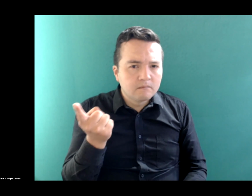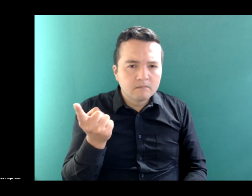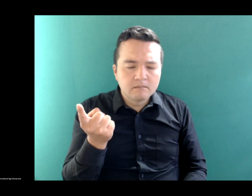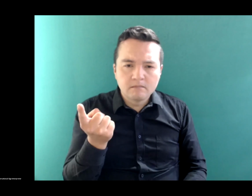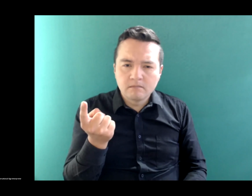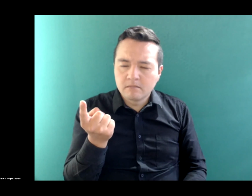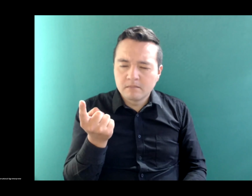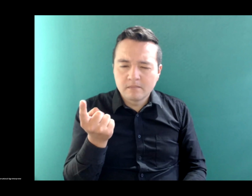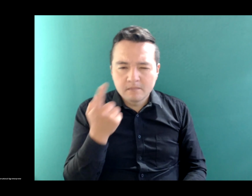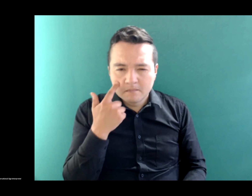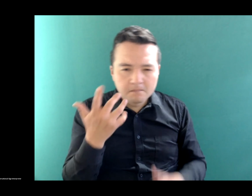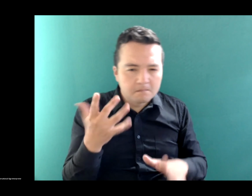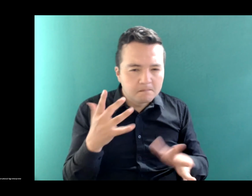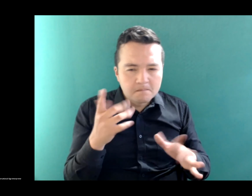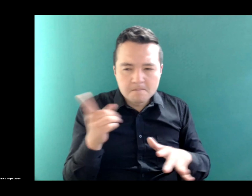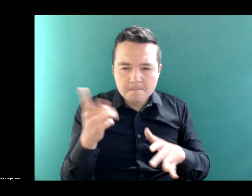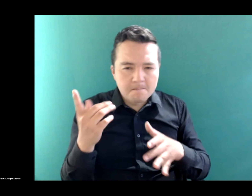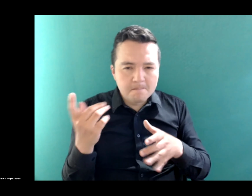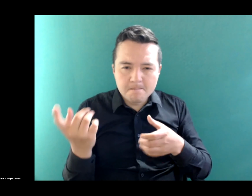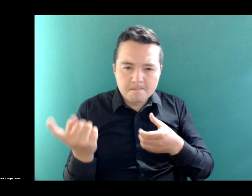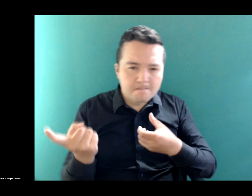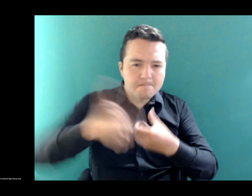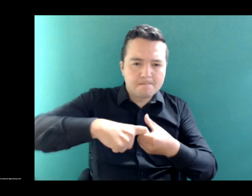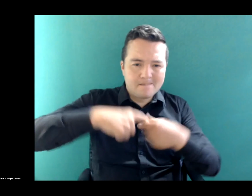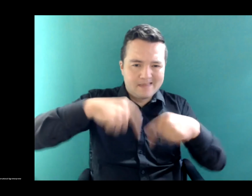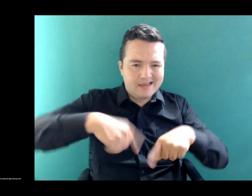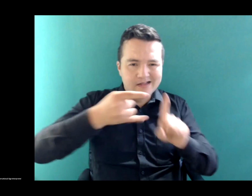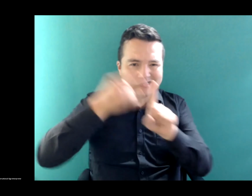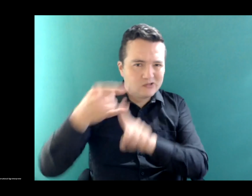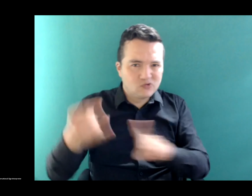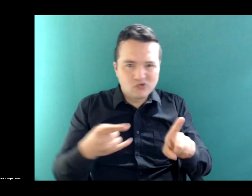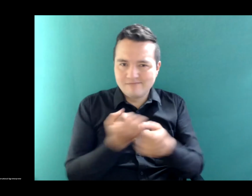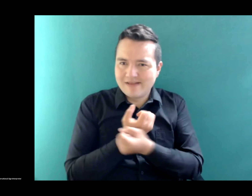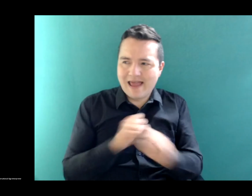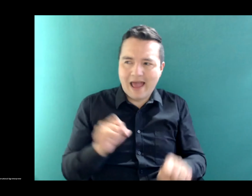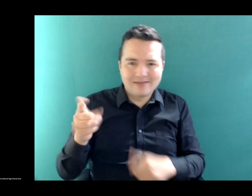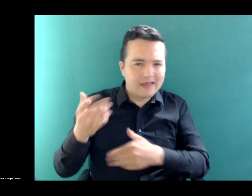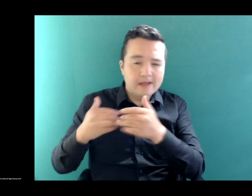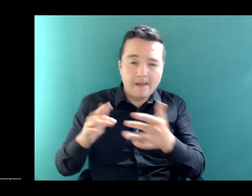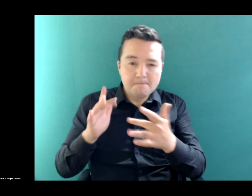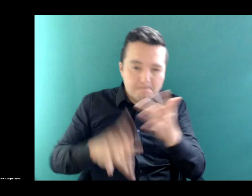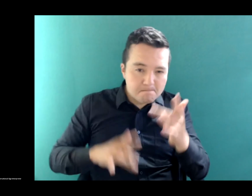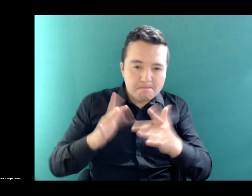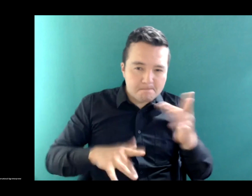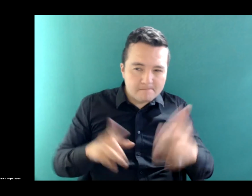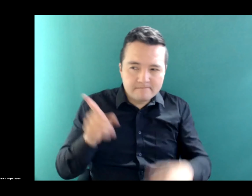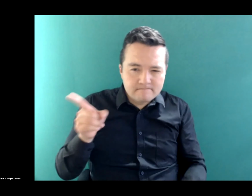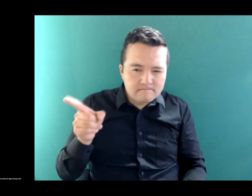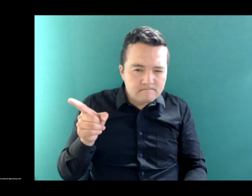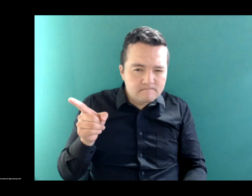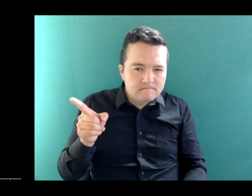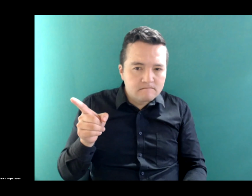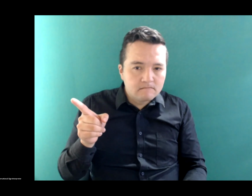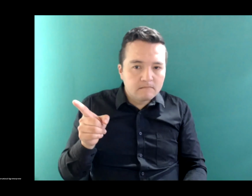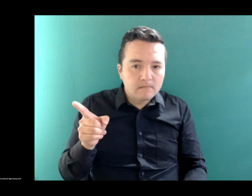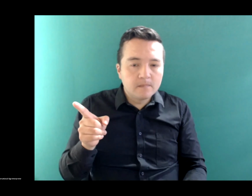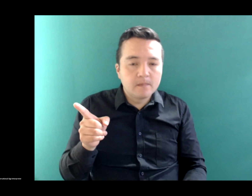SPEAKER: